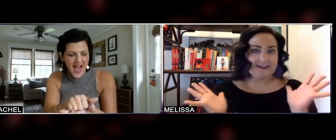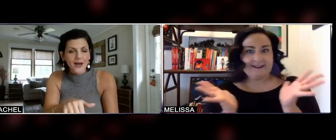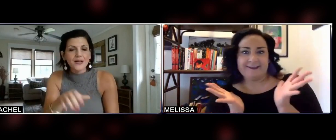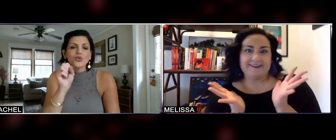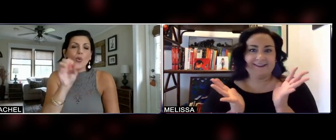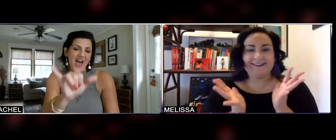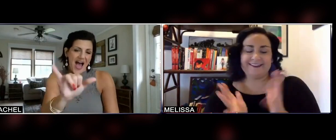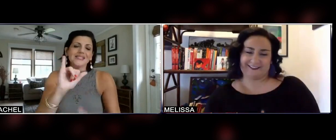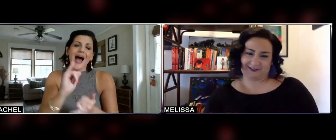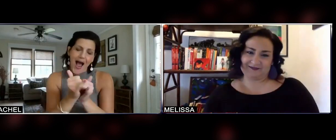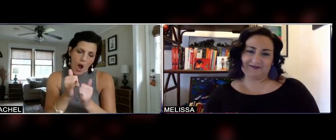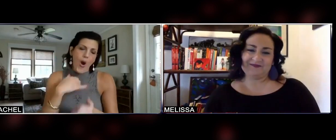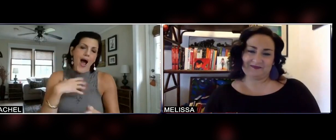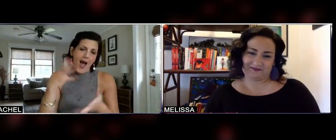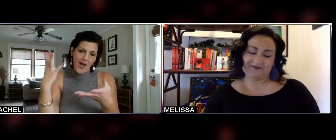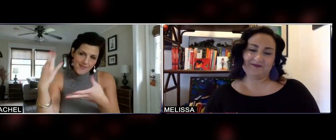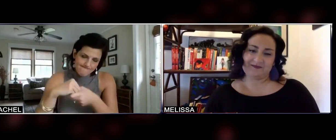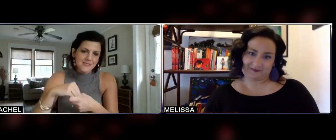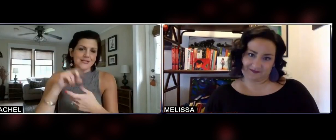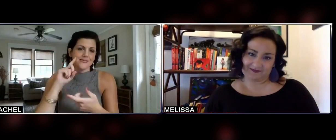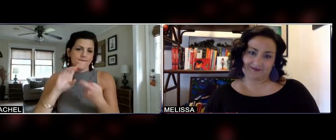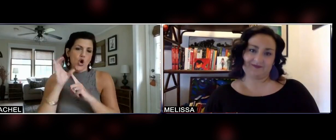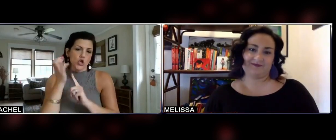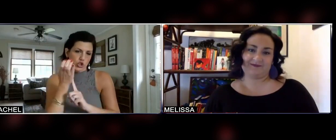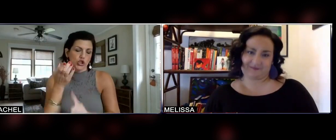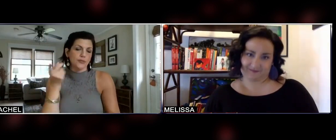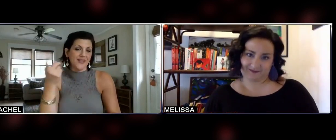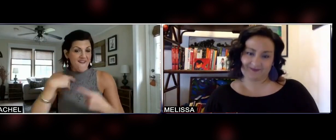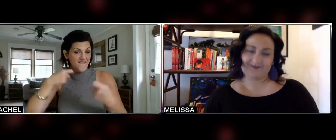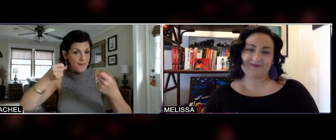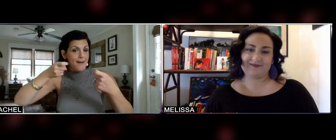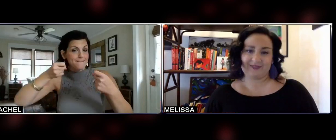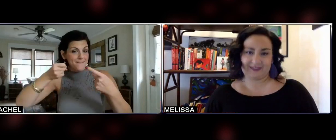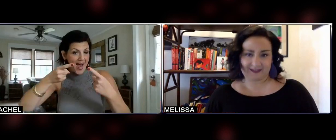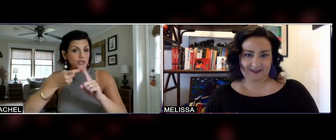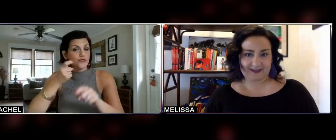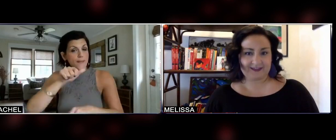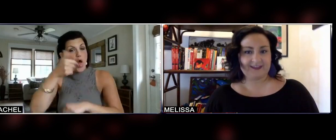So, that's how I became instilled with deaf culture. I have pals in other states